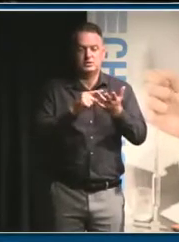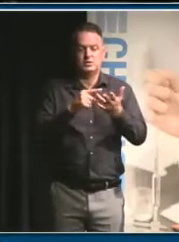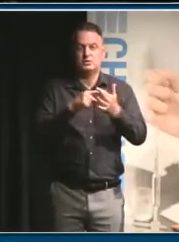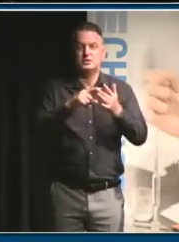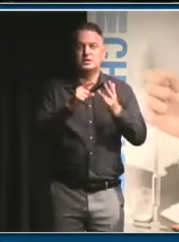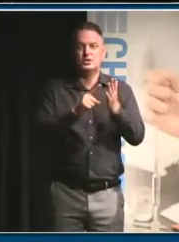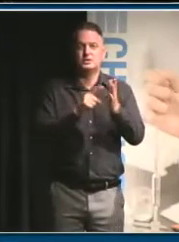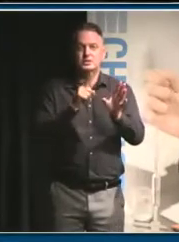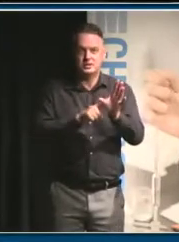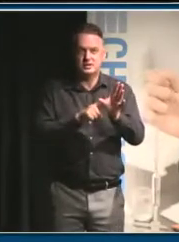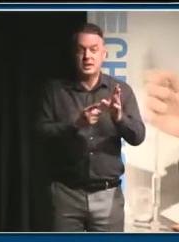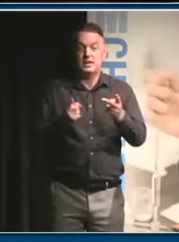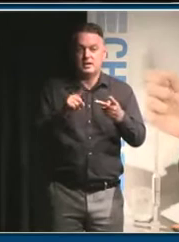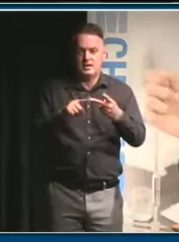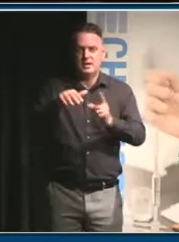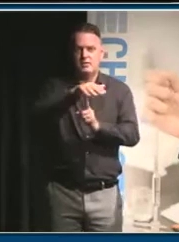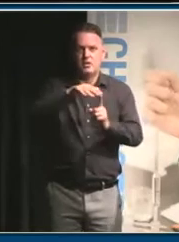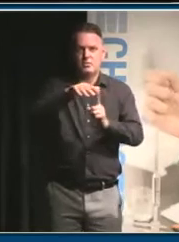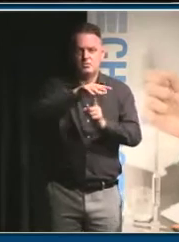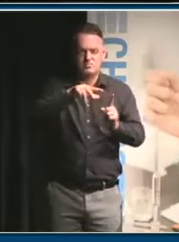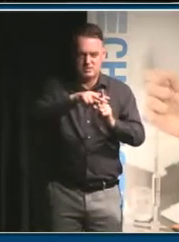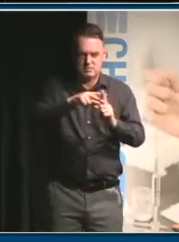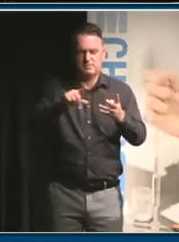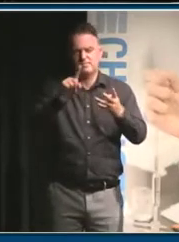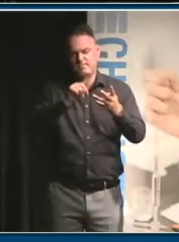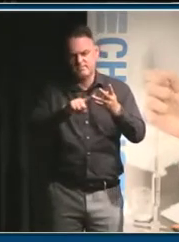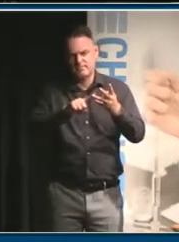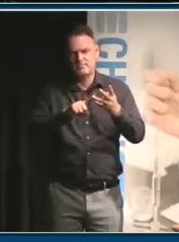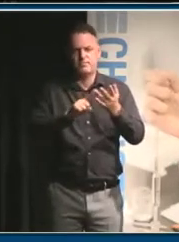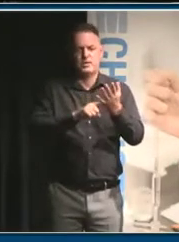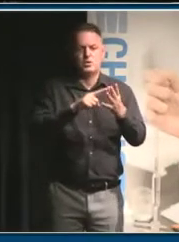semester class in environmental mechanisms. Added a semester class in law and policy.